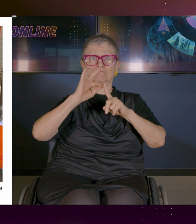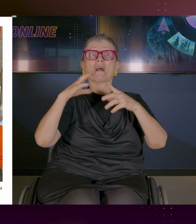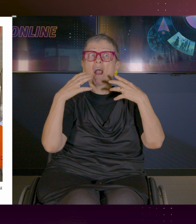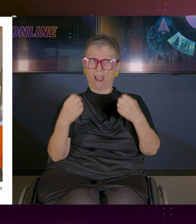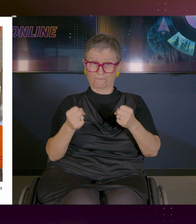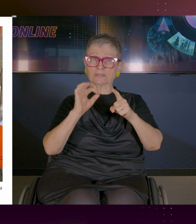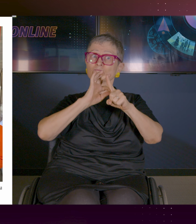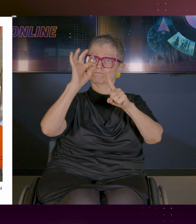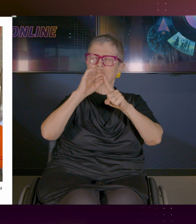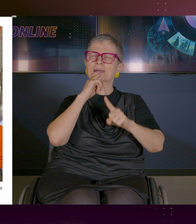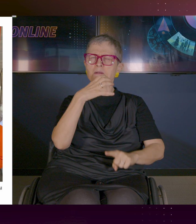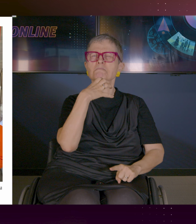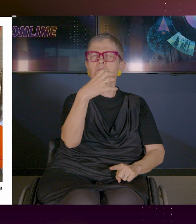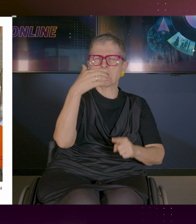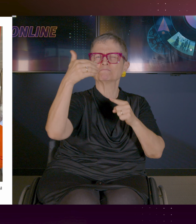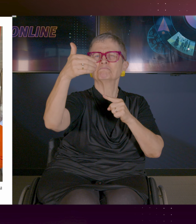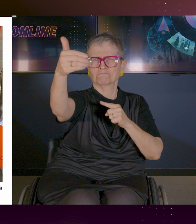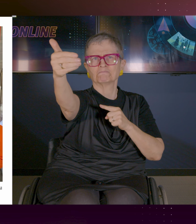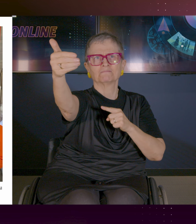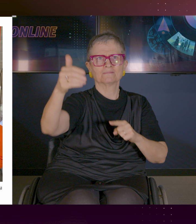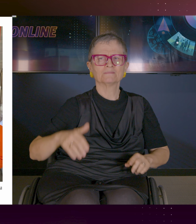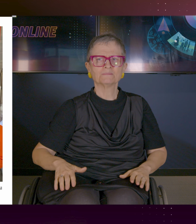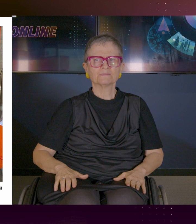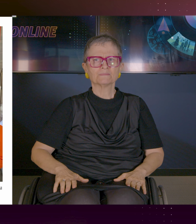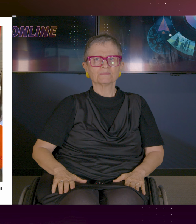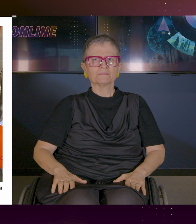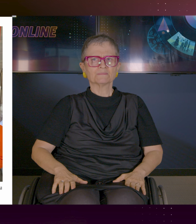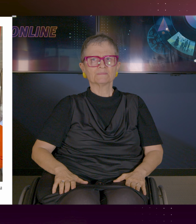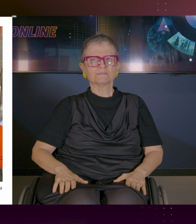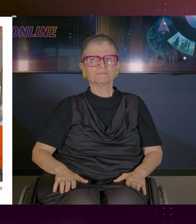and I have seen some great improvements being made so far and look forward to more in the future